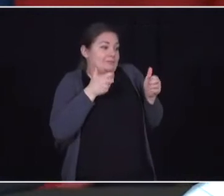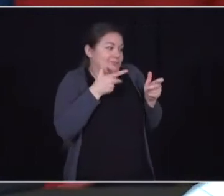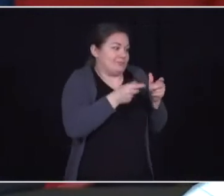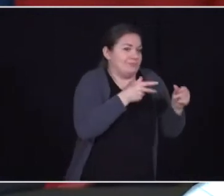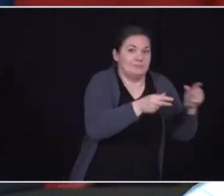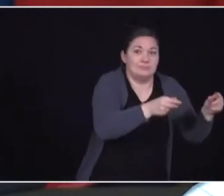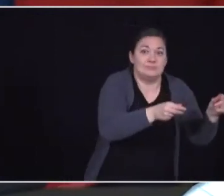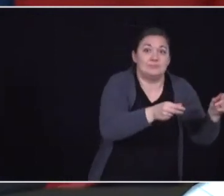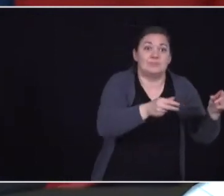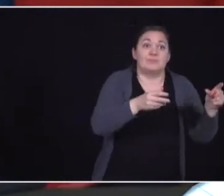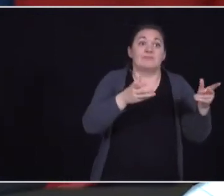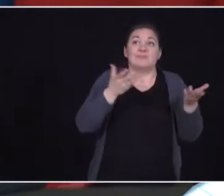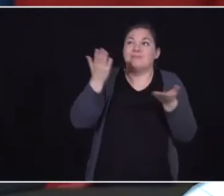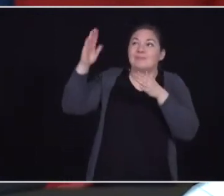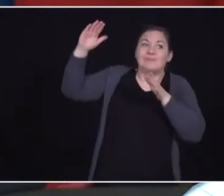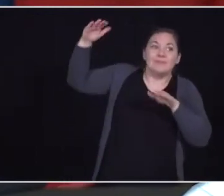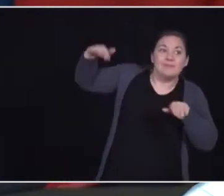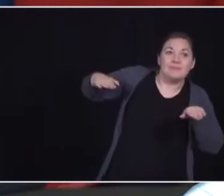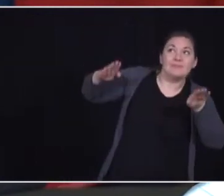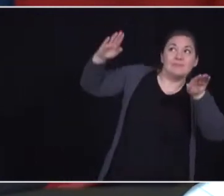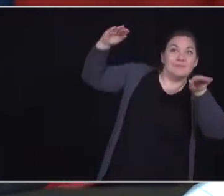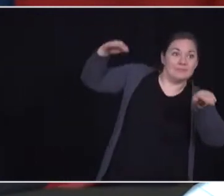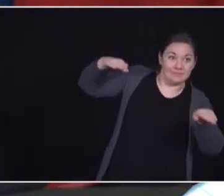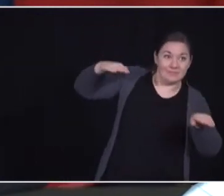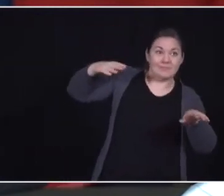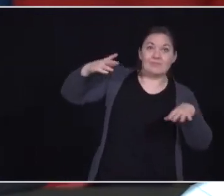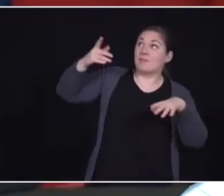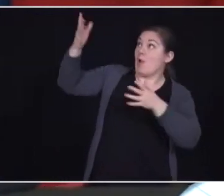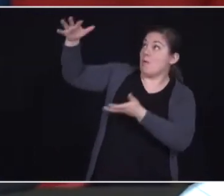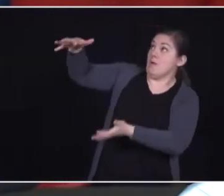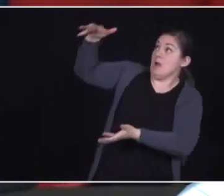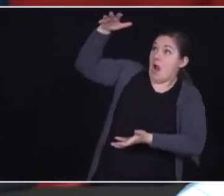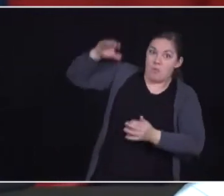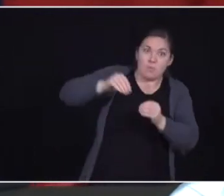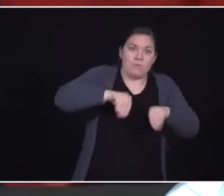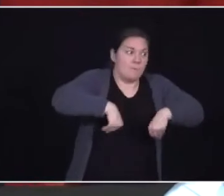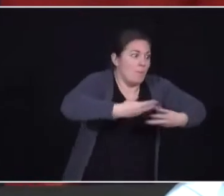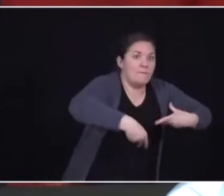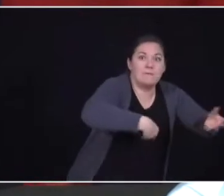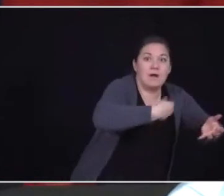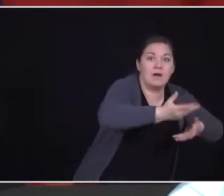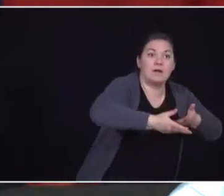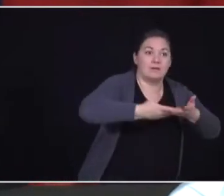workers who will need again to be set prioritization and thinking through the greater risk that one person of the population